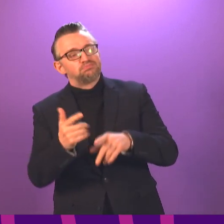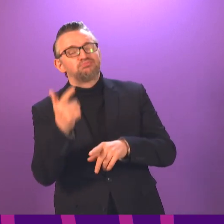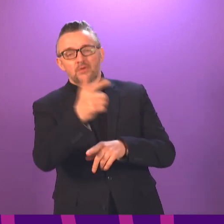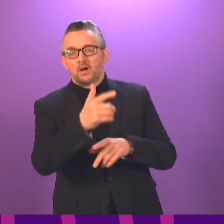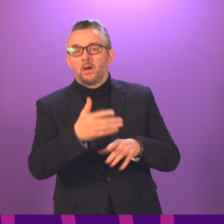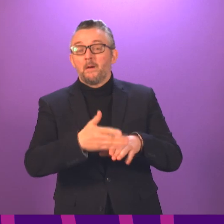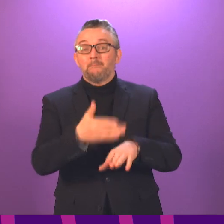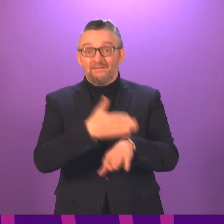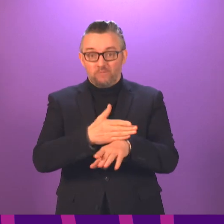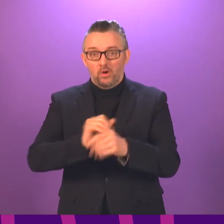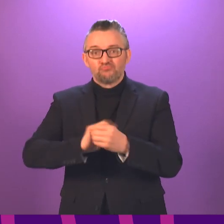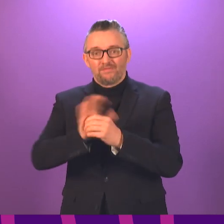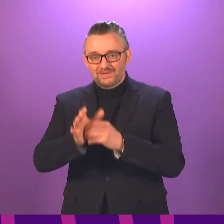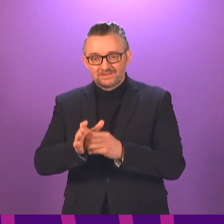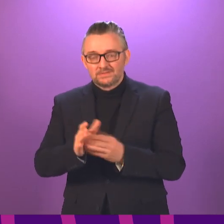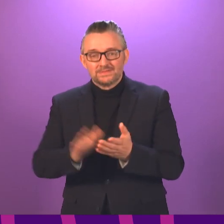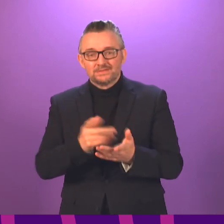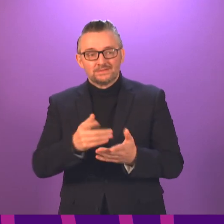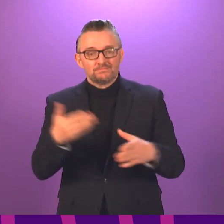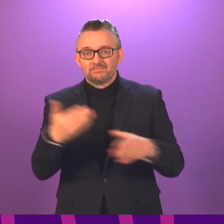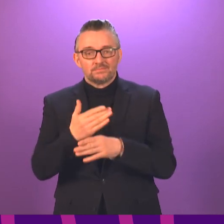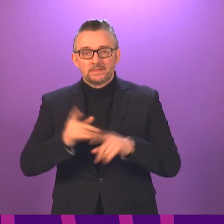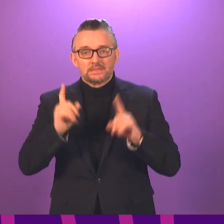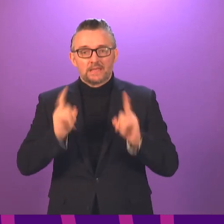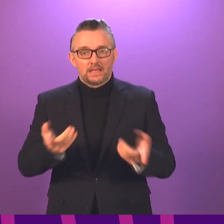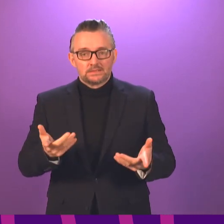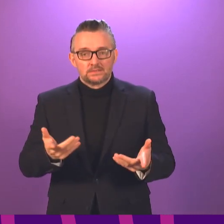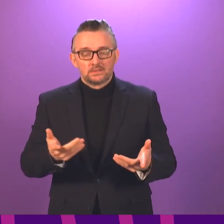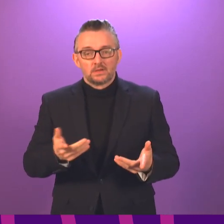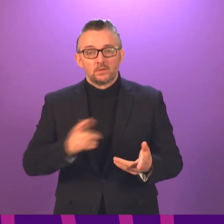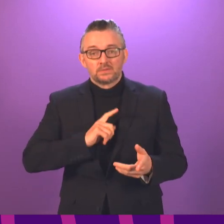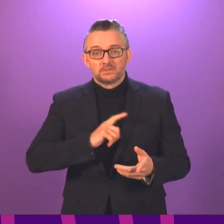now finds himself unable to continue his job unless he accepts not returning to his home